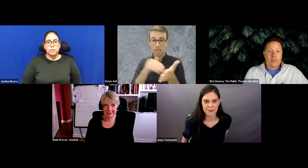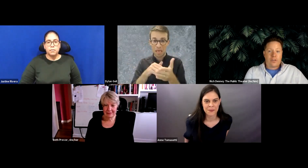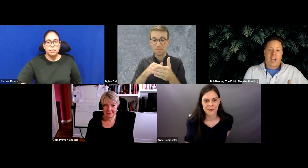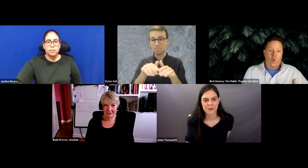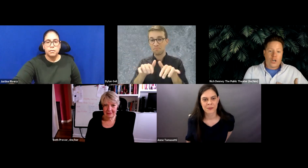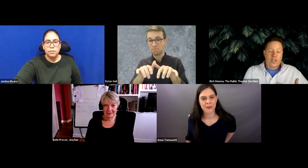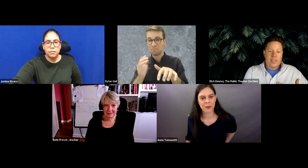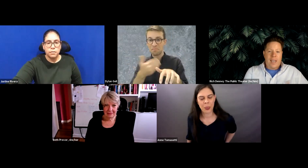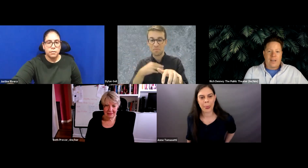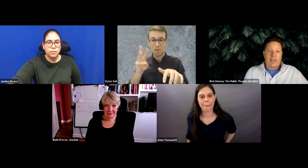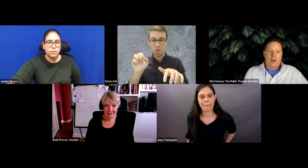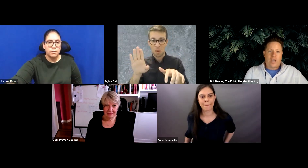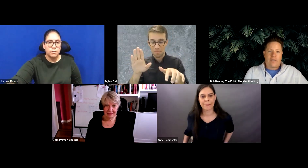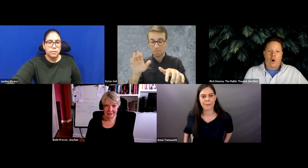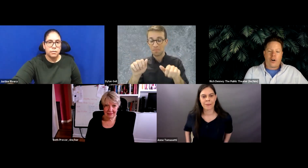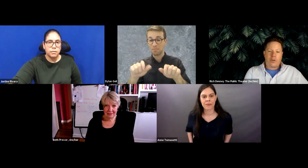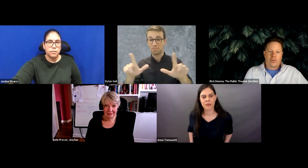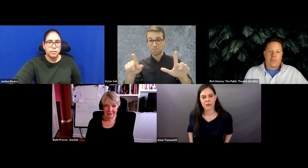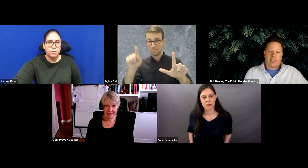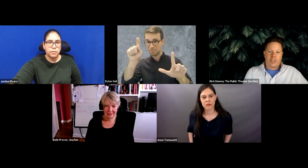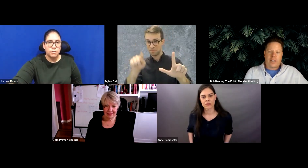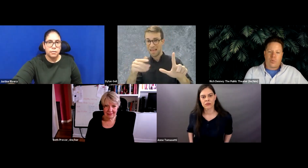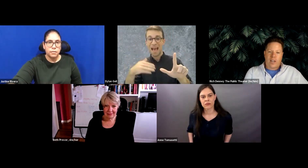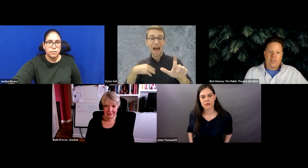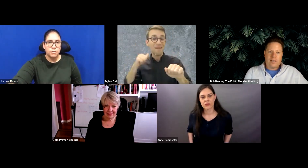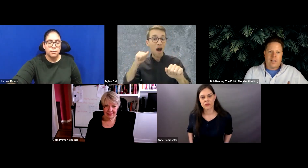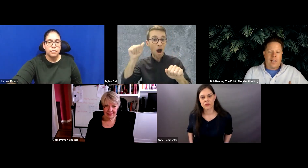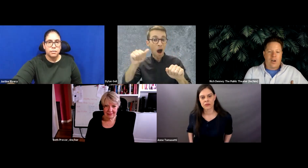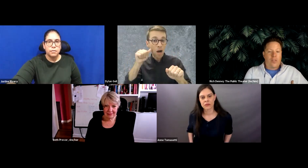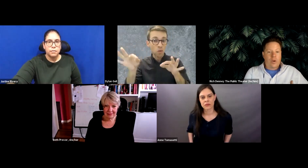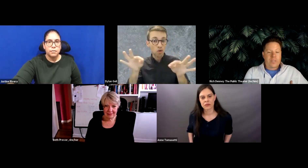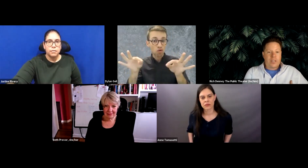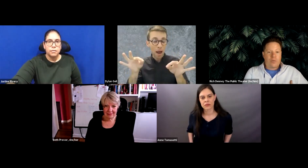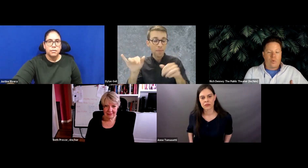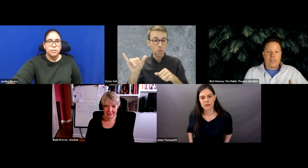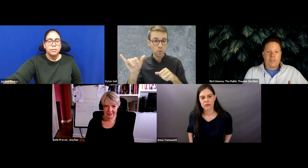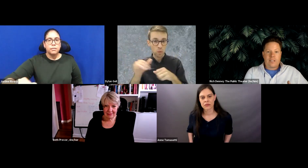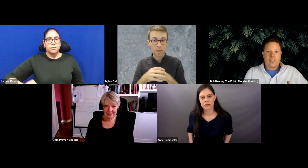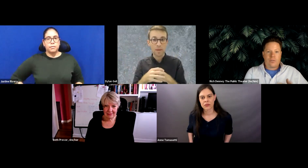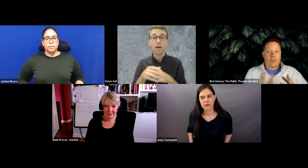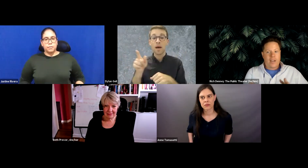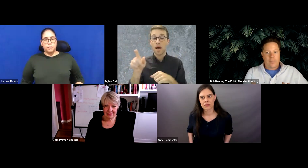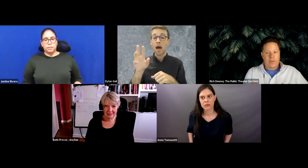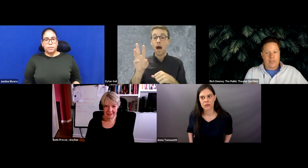publictheater.org, and there we have an audio described version as well. On the website, you will need to create a Public